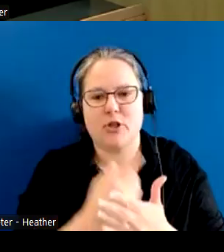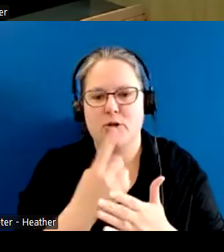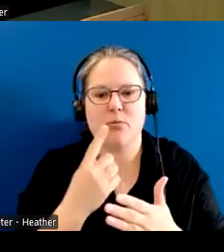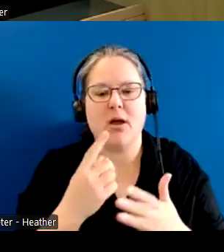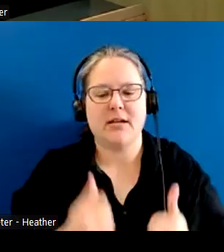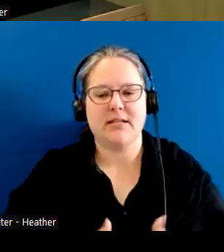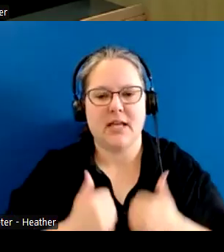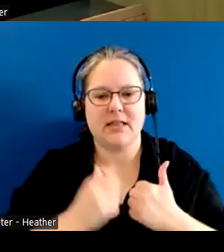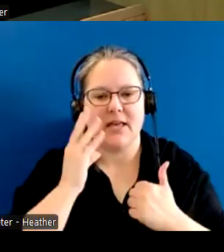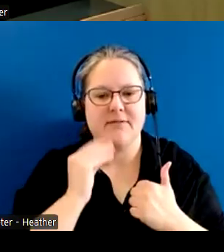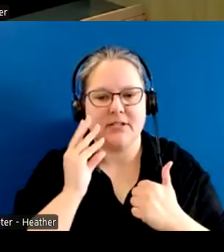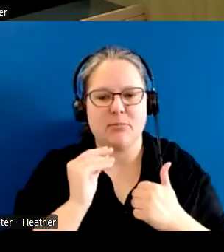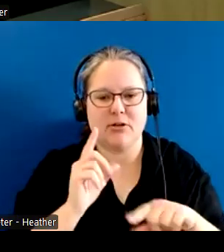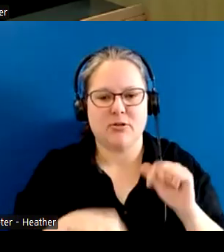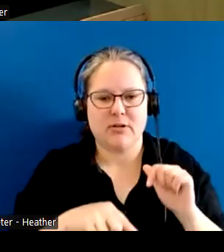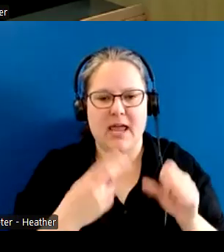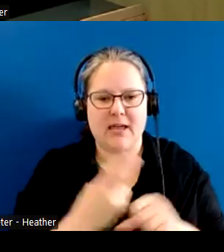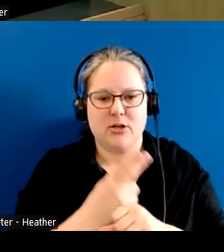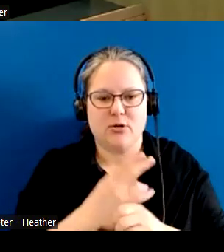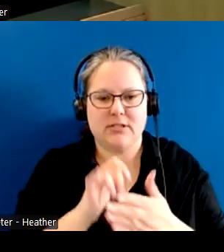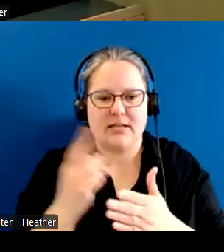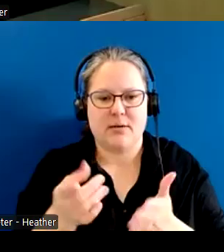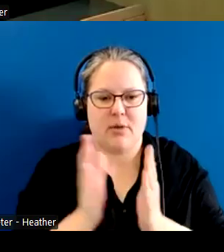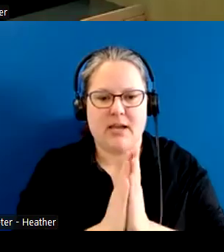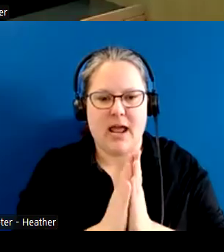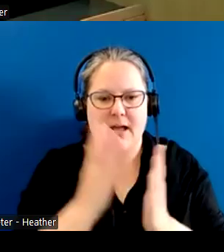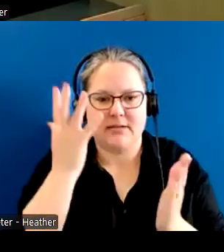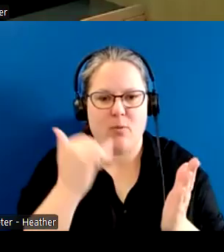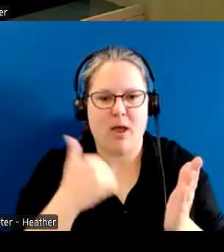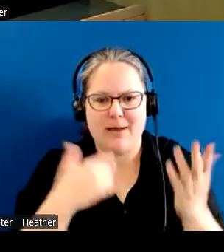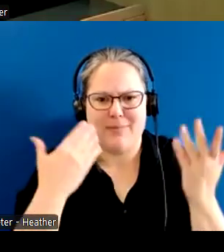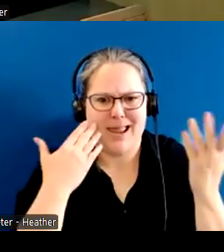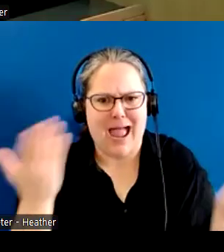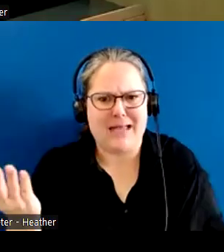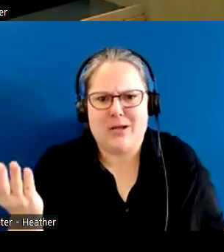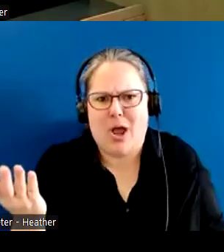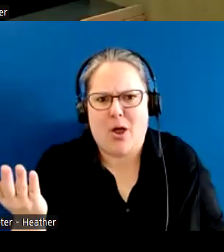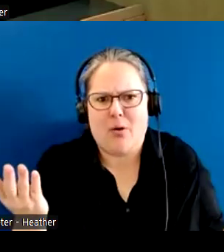you can't use that term. Somebody asked me why, and I said, I don't know, woke. Um, you know what